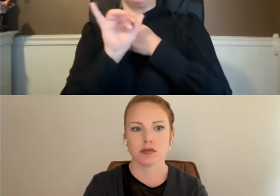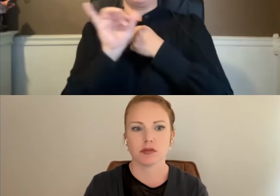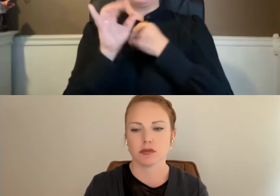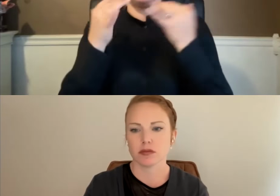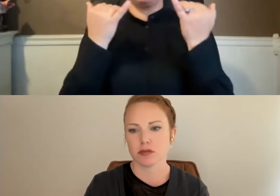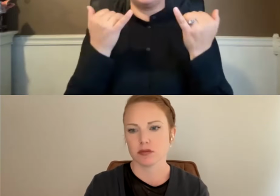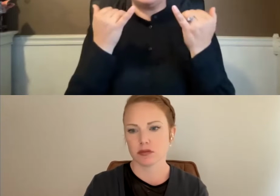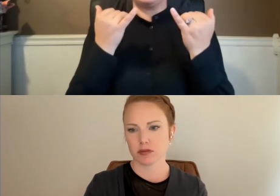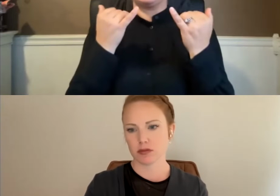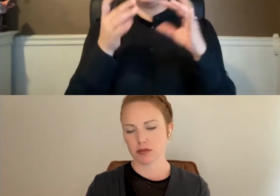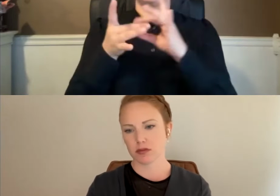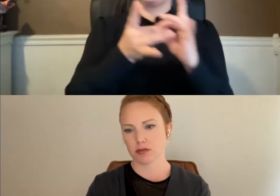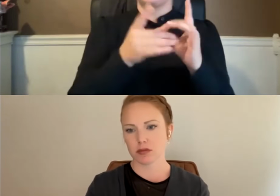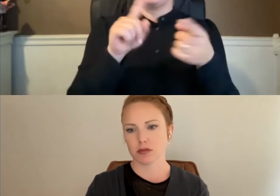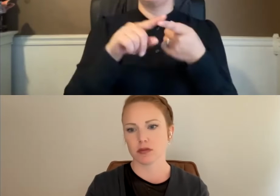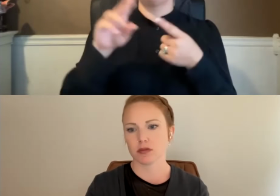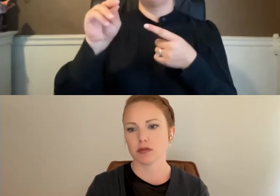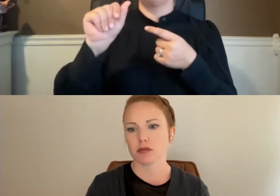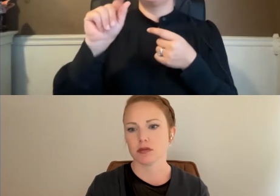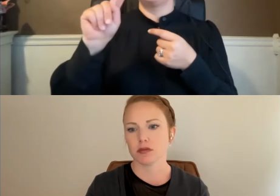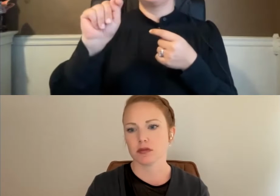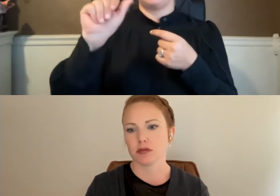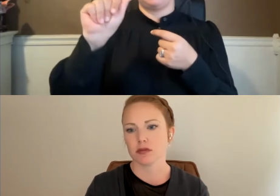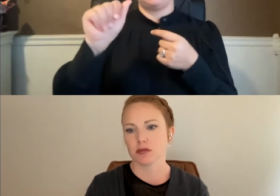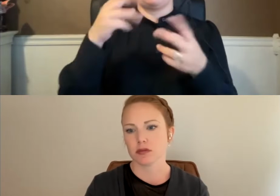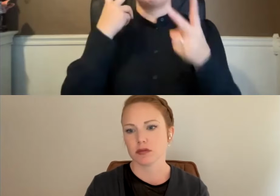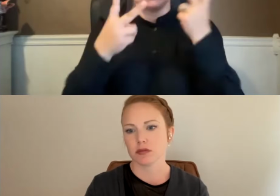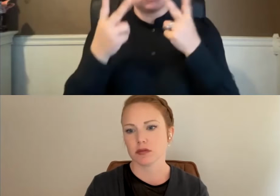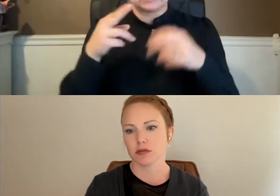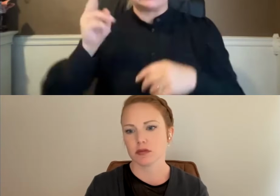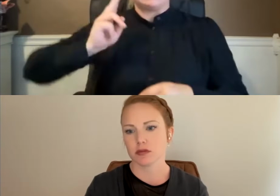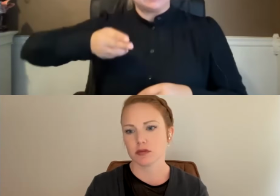of the purpose of data visualization, the history of data visualization, and accessibility